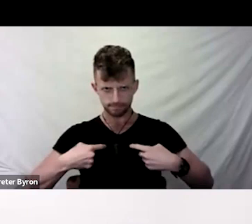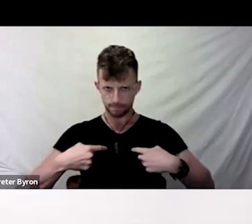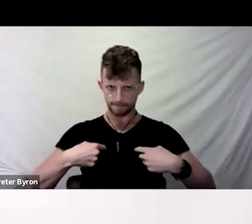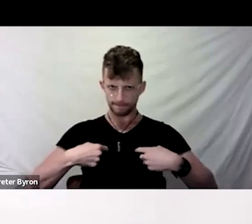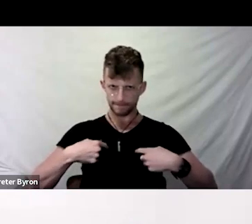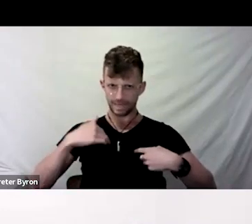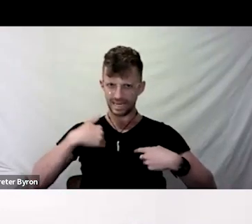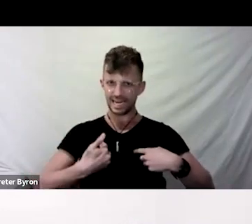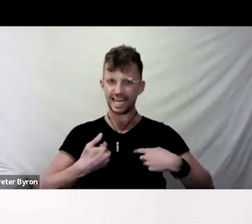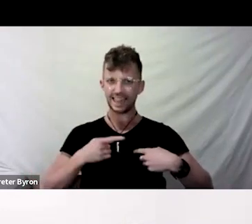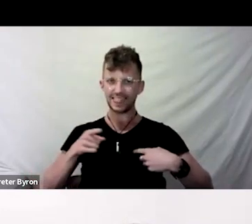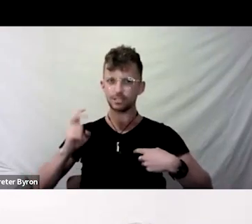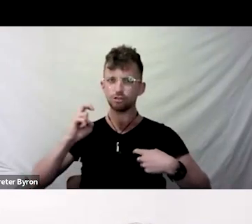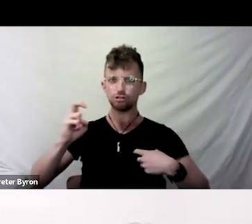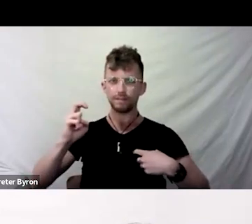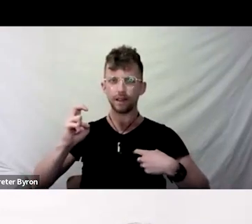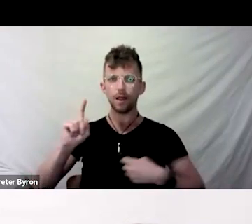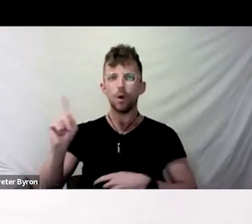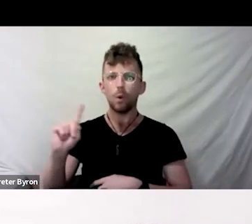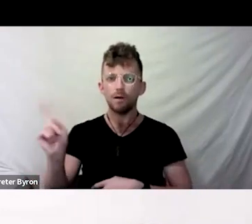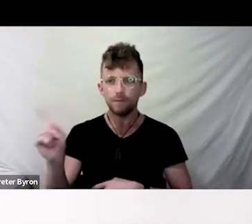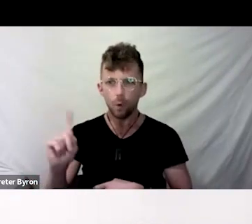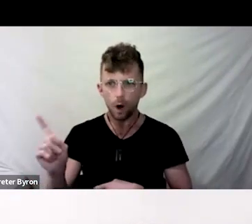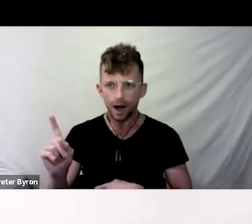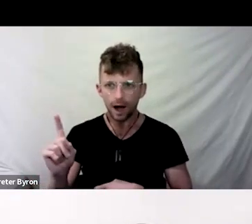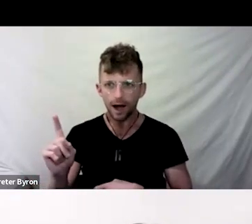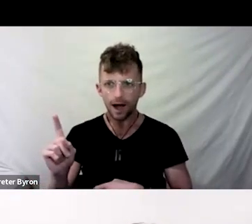then they might use their funding to cover the costs of the support being available